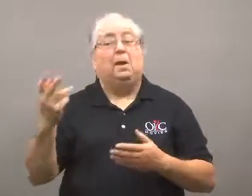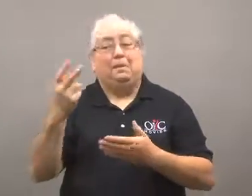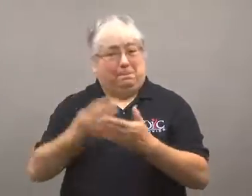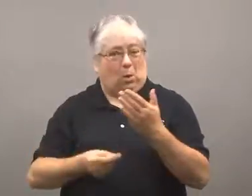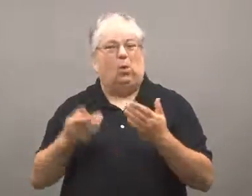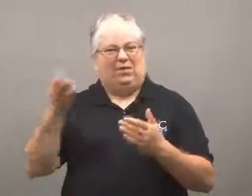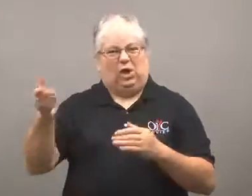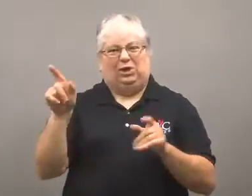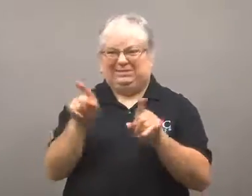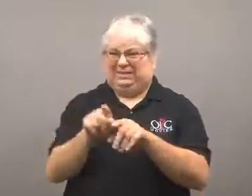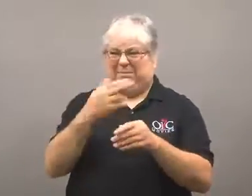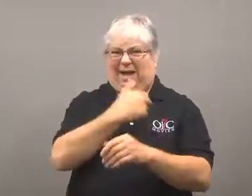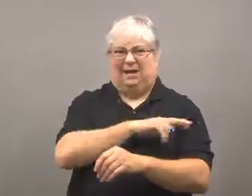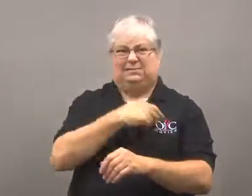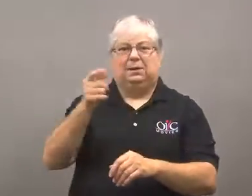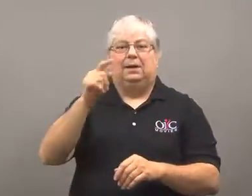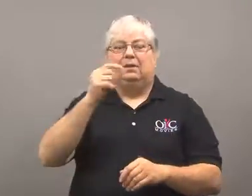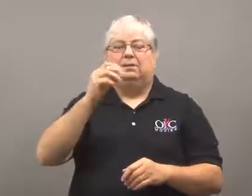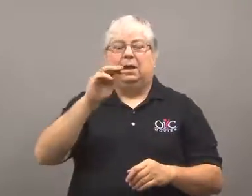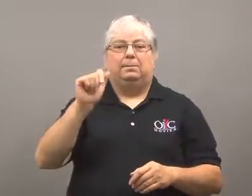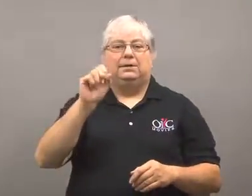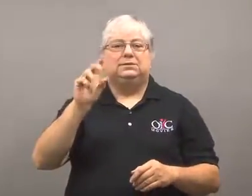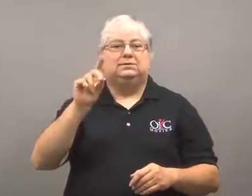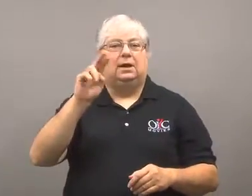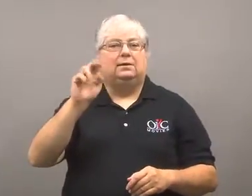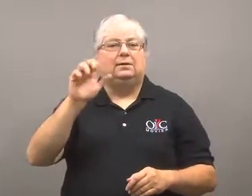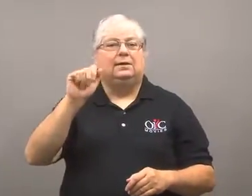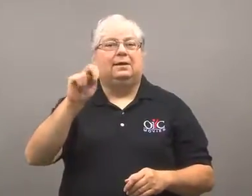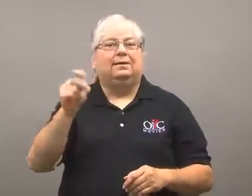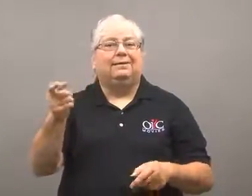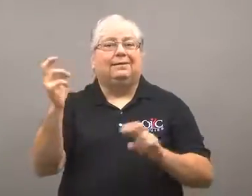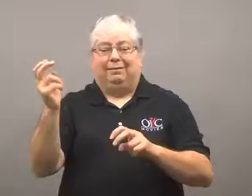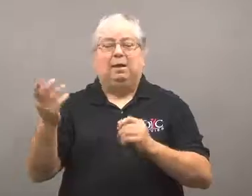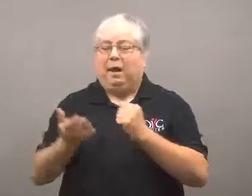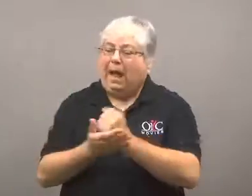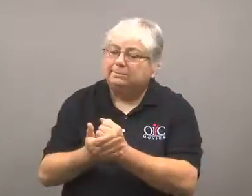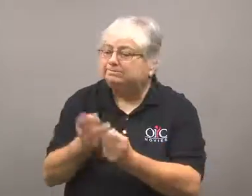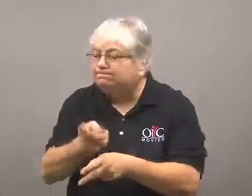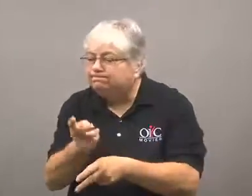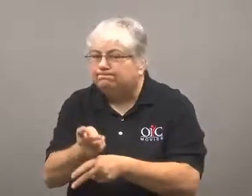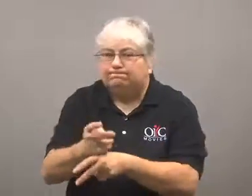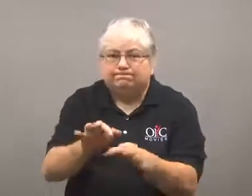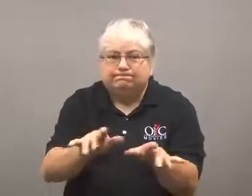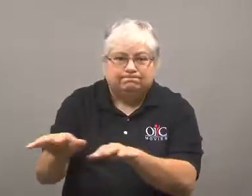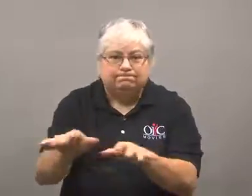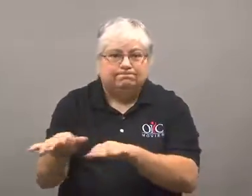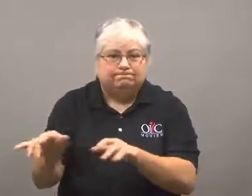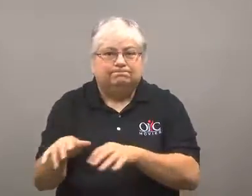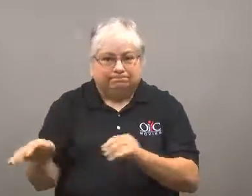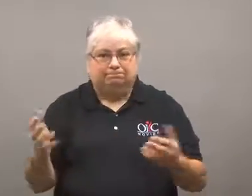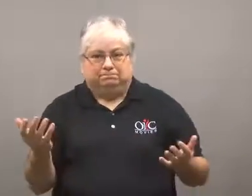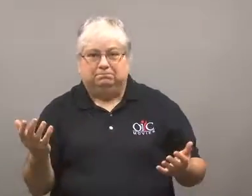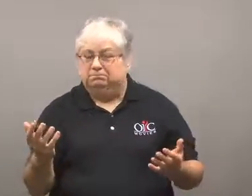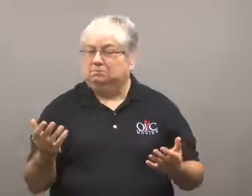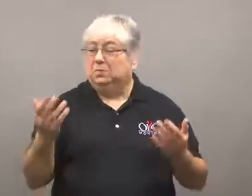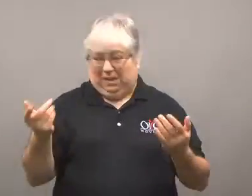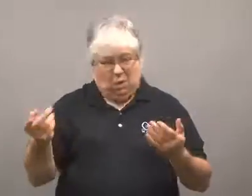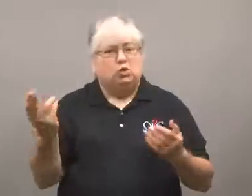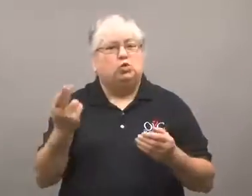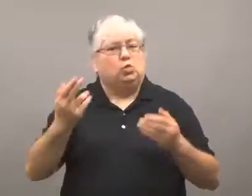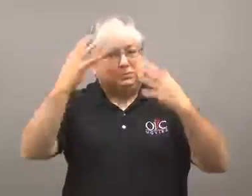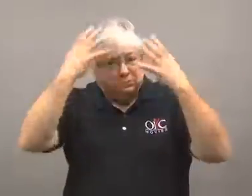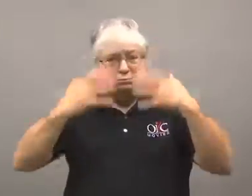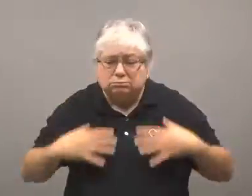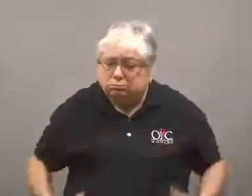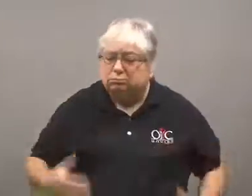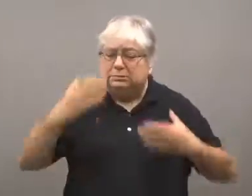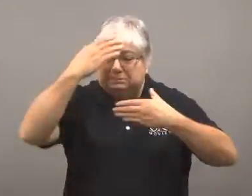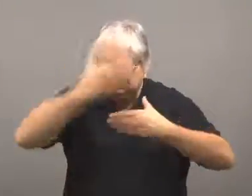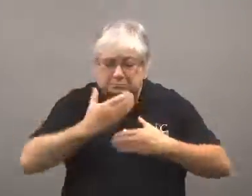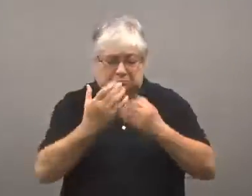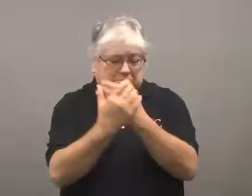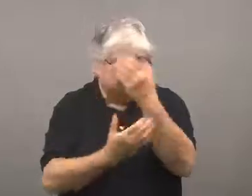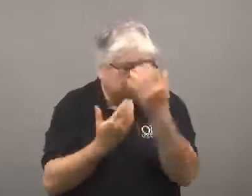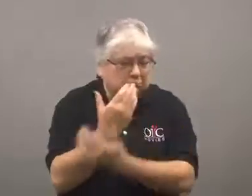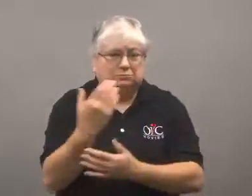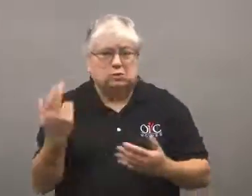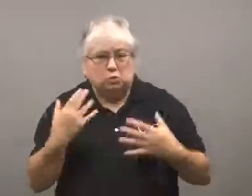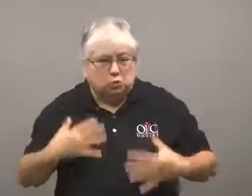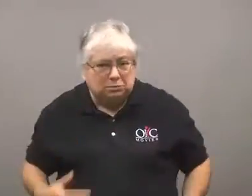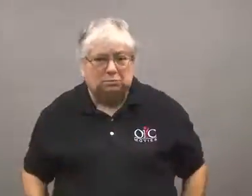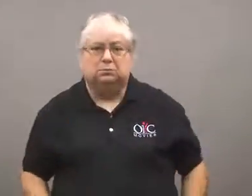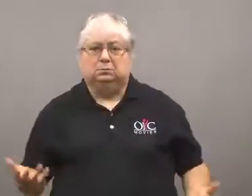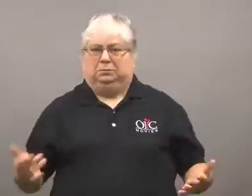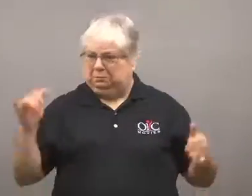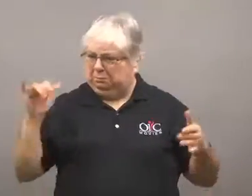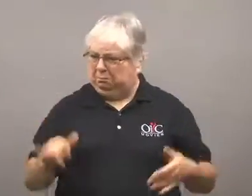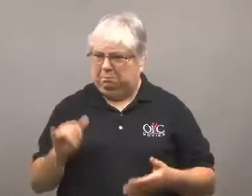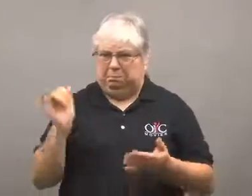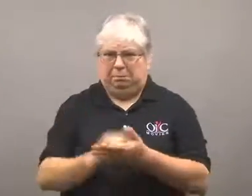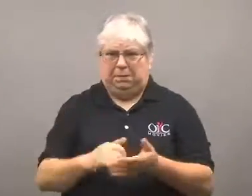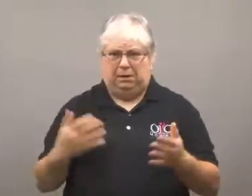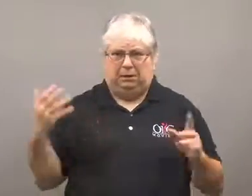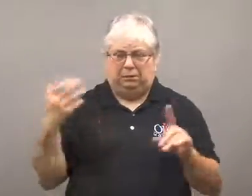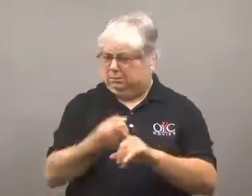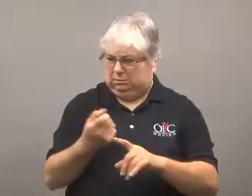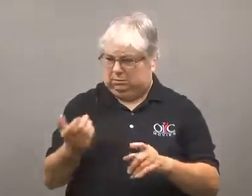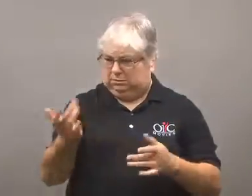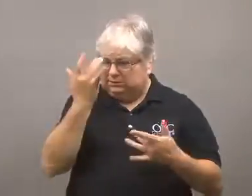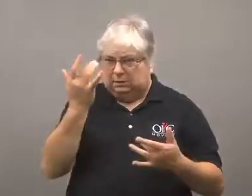Both were working at the same hospital caring for Thomas Duncan.